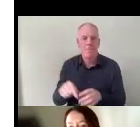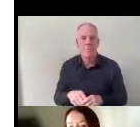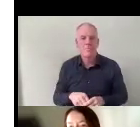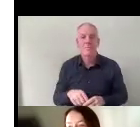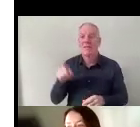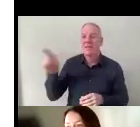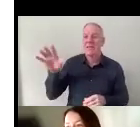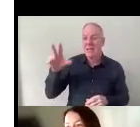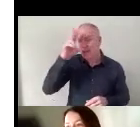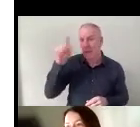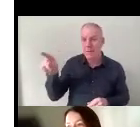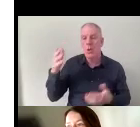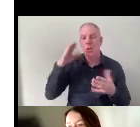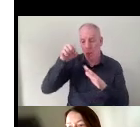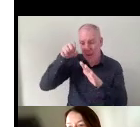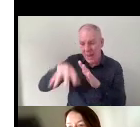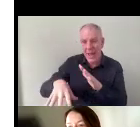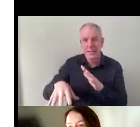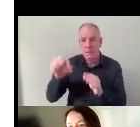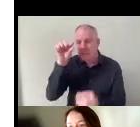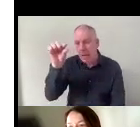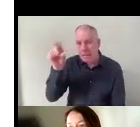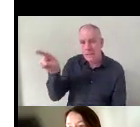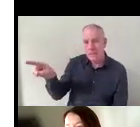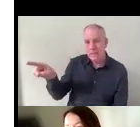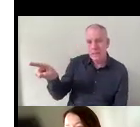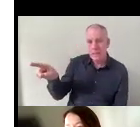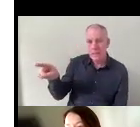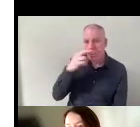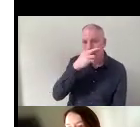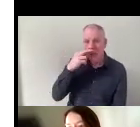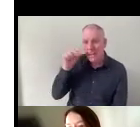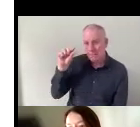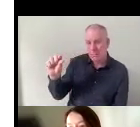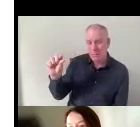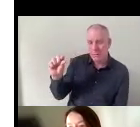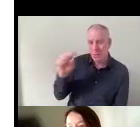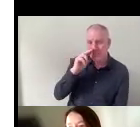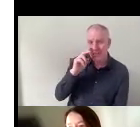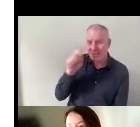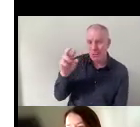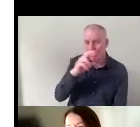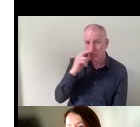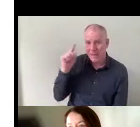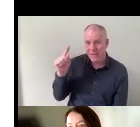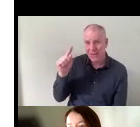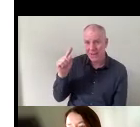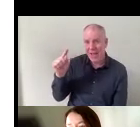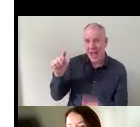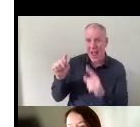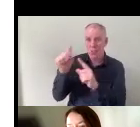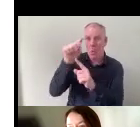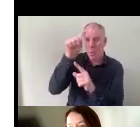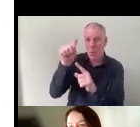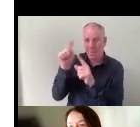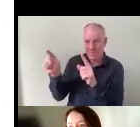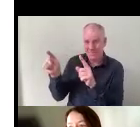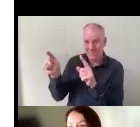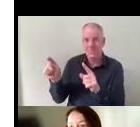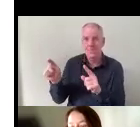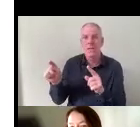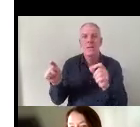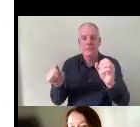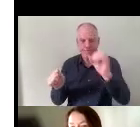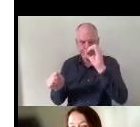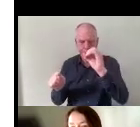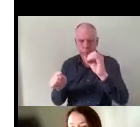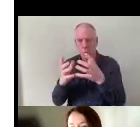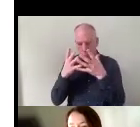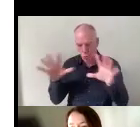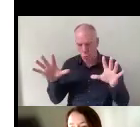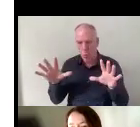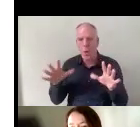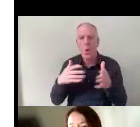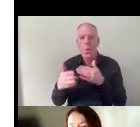instance, we could shine a light on this tiny, tiny red particle that its invisible at the naked eye. And we could get confirmation that he used the pigment vermillion,